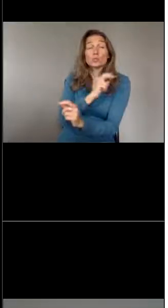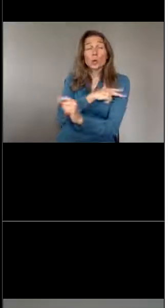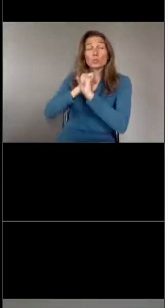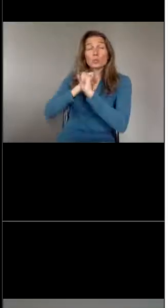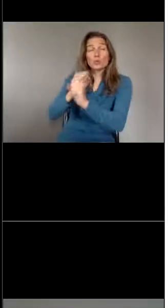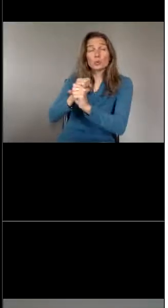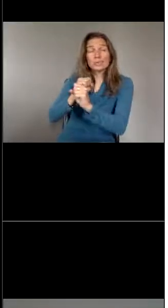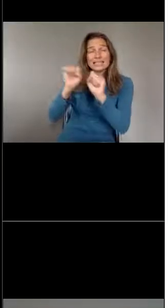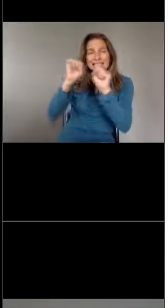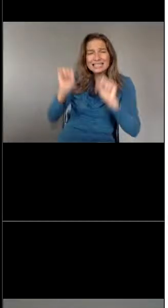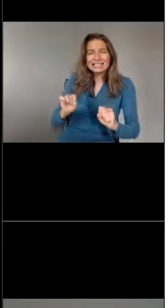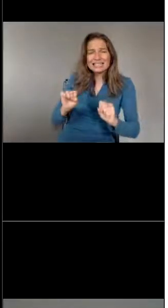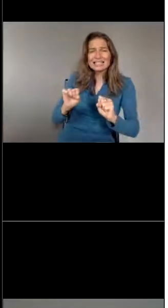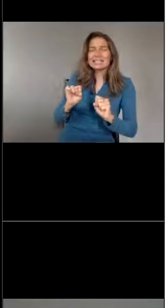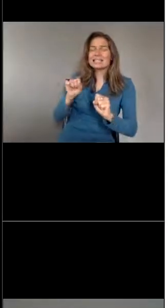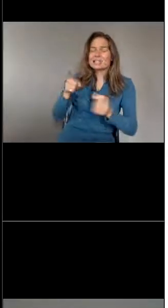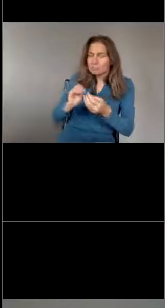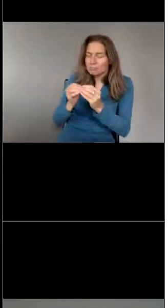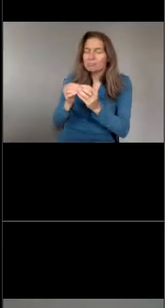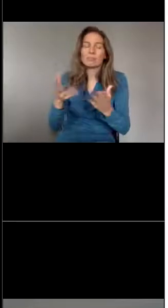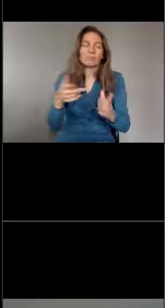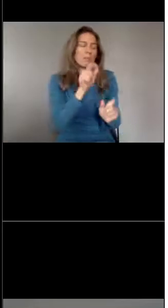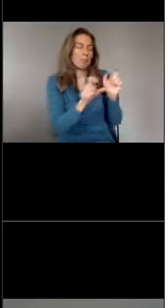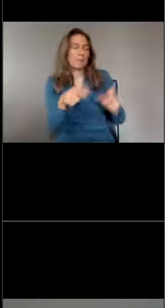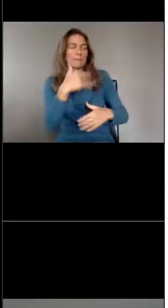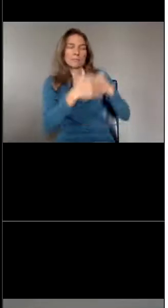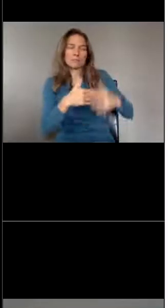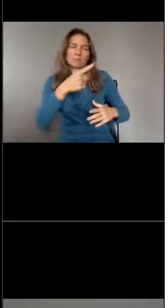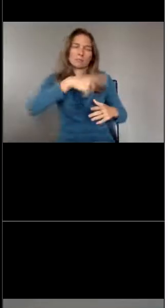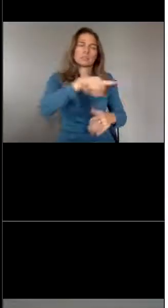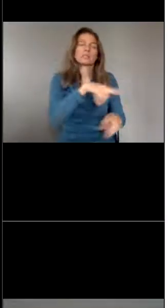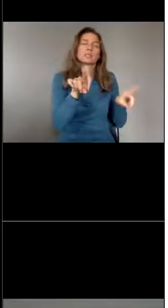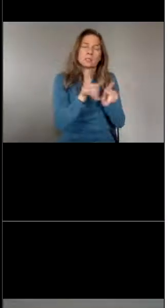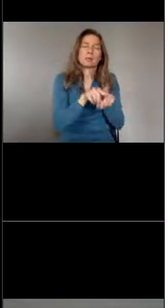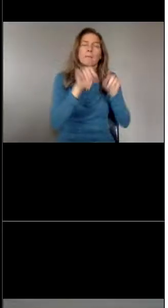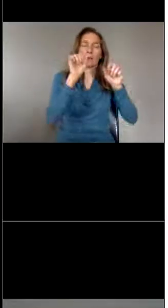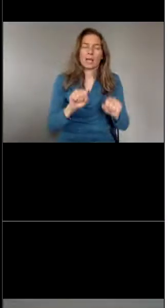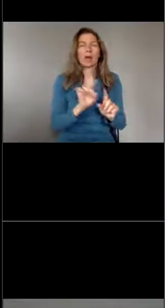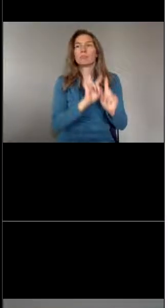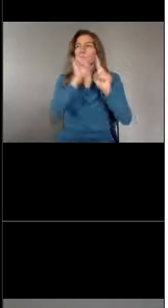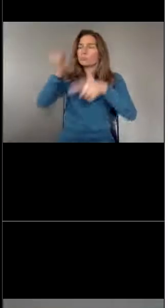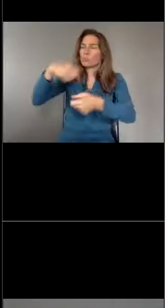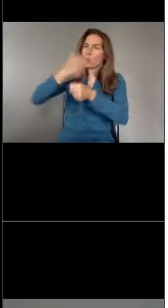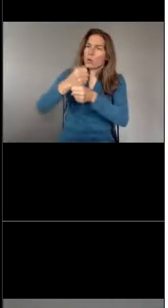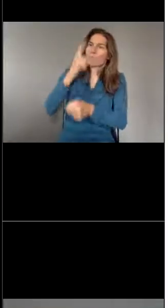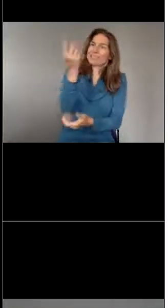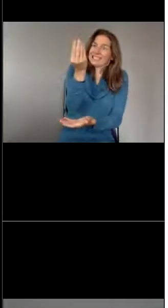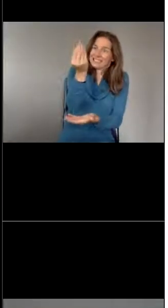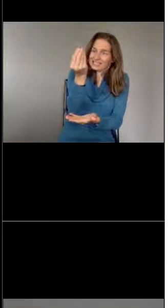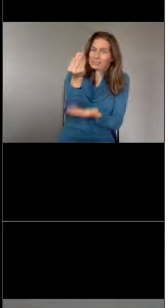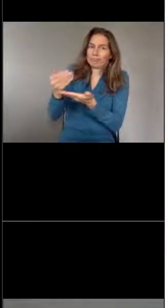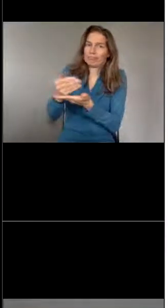so people with disabilities can engage in waged employment. This is the sixth webinar in the series